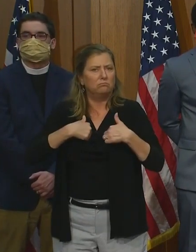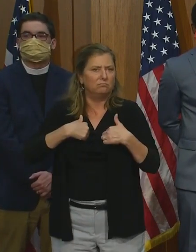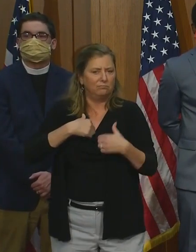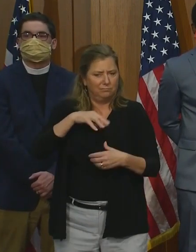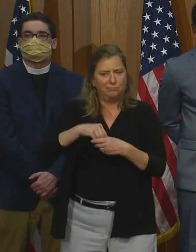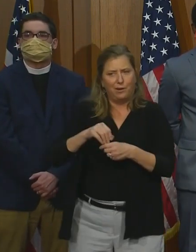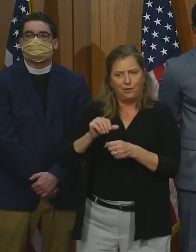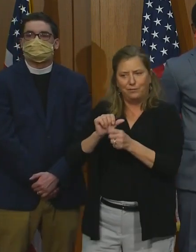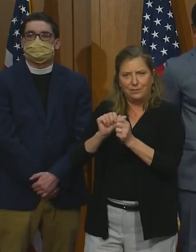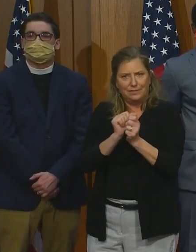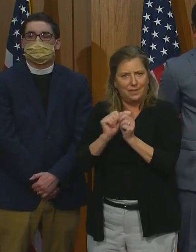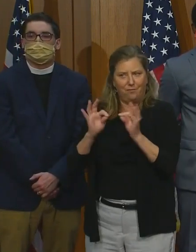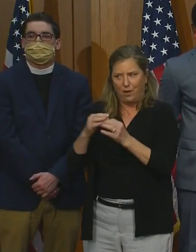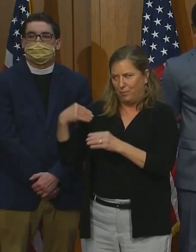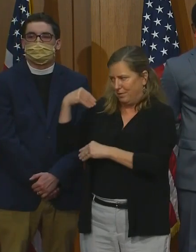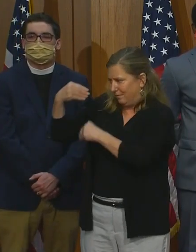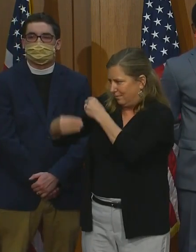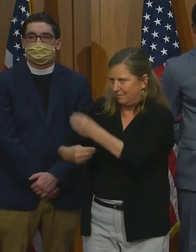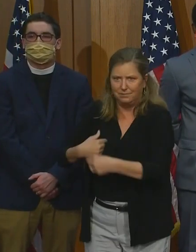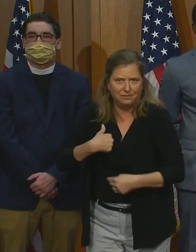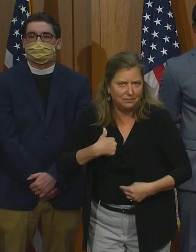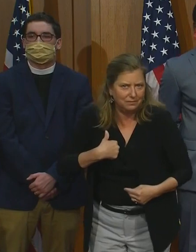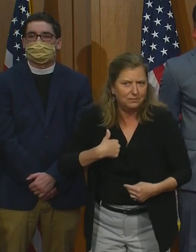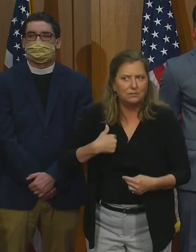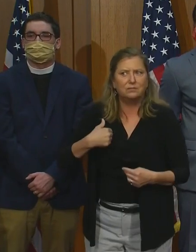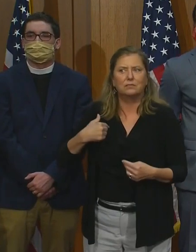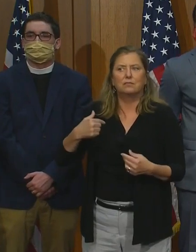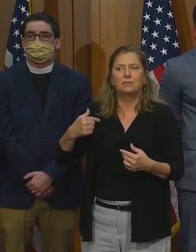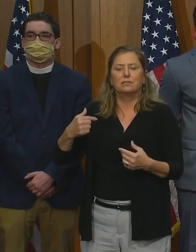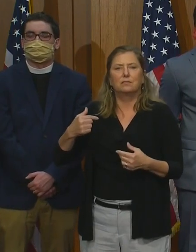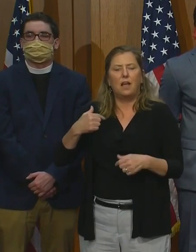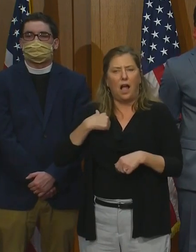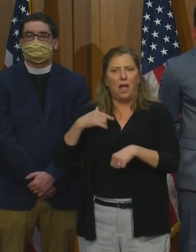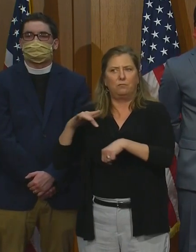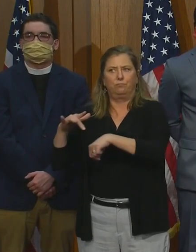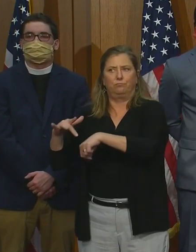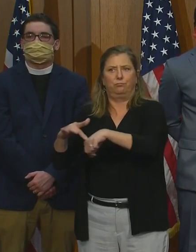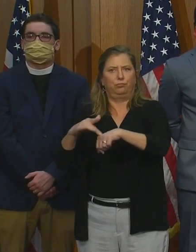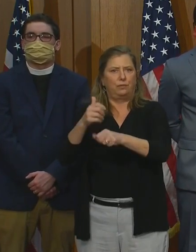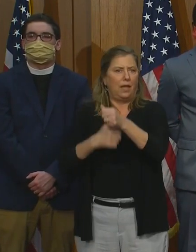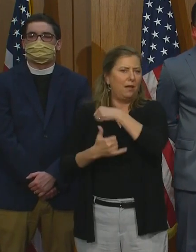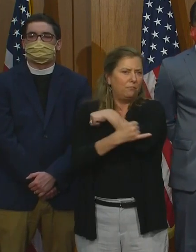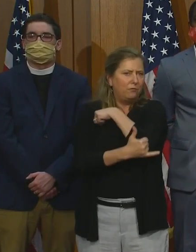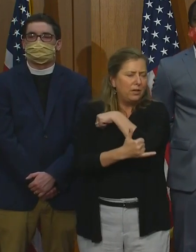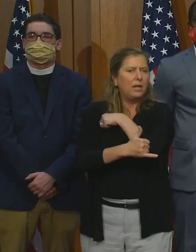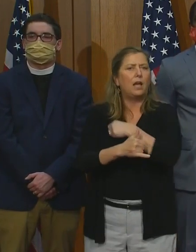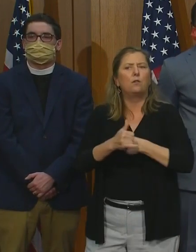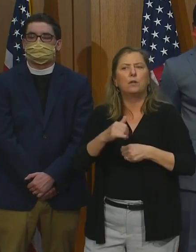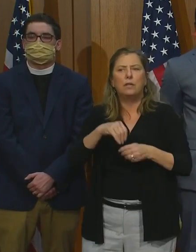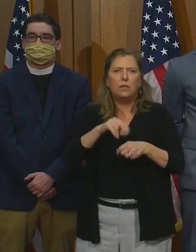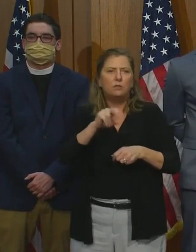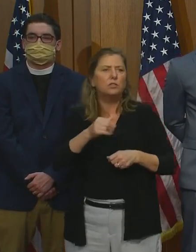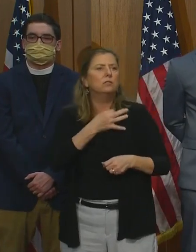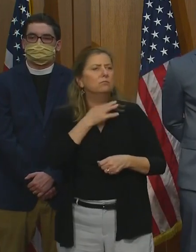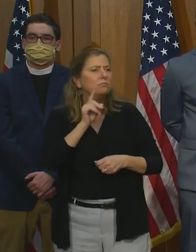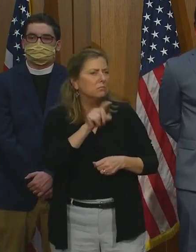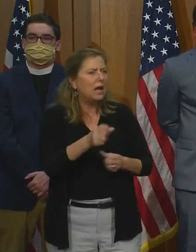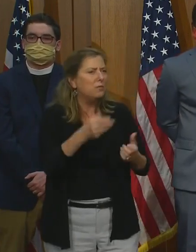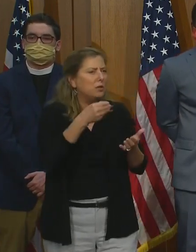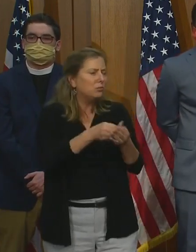SYMBOLIC. AND MANY PEOPLE. YEAH